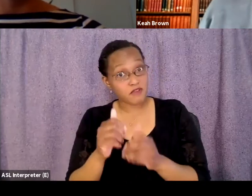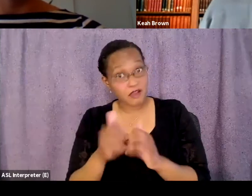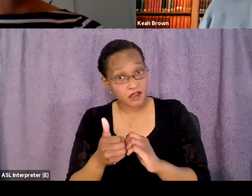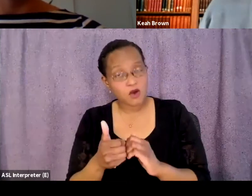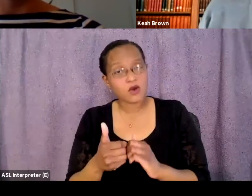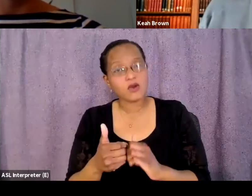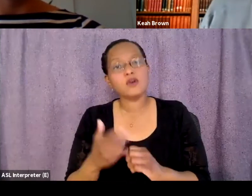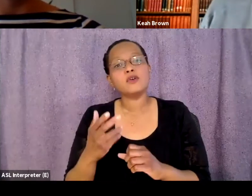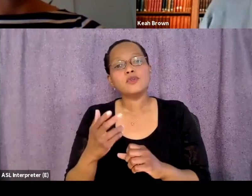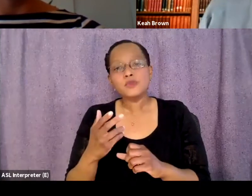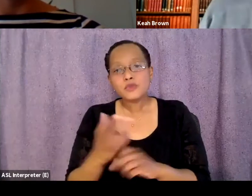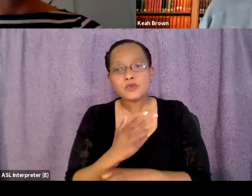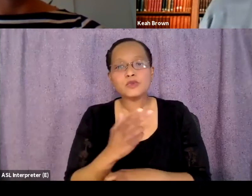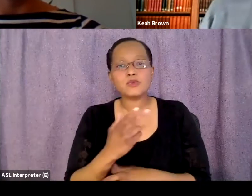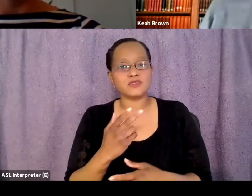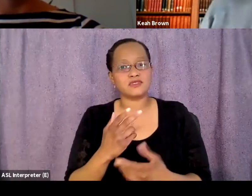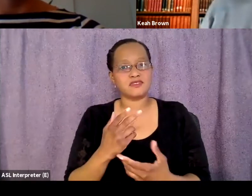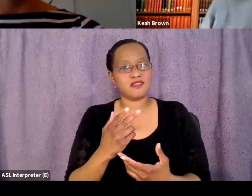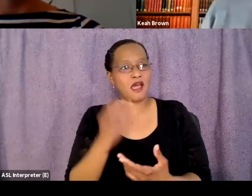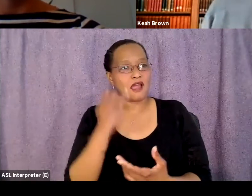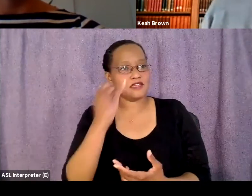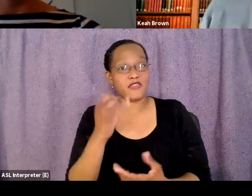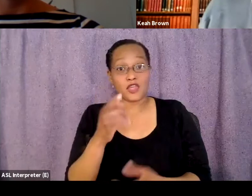say you are everything all at once and that's okay with me.